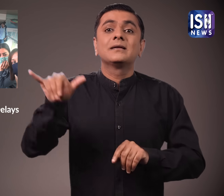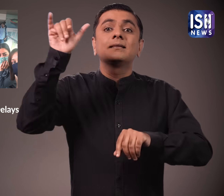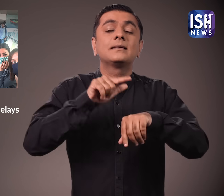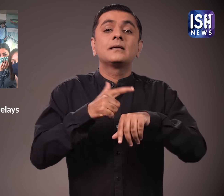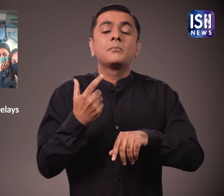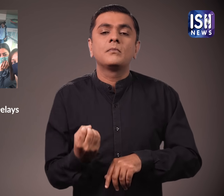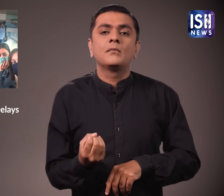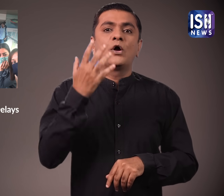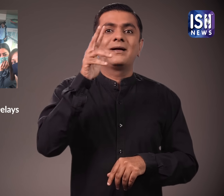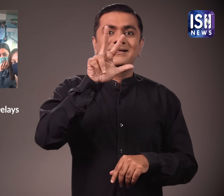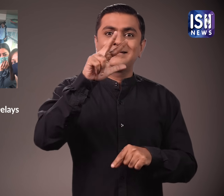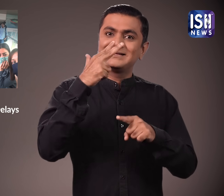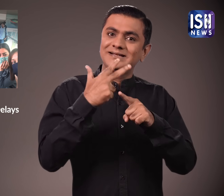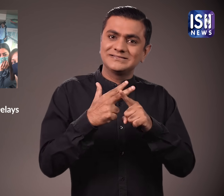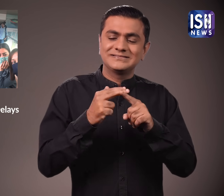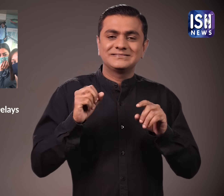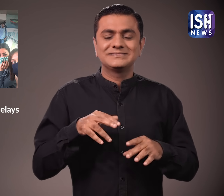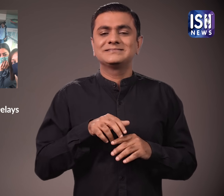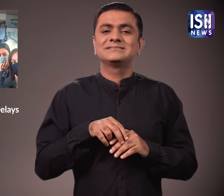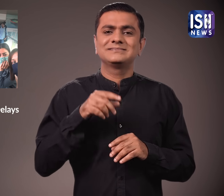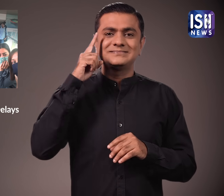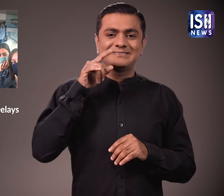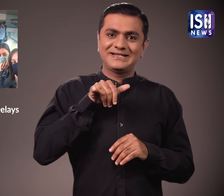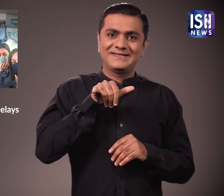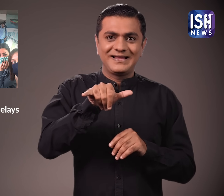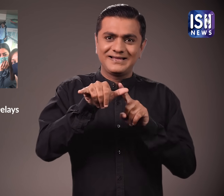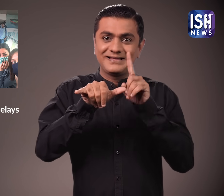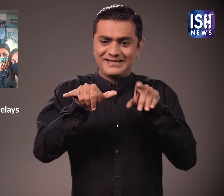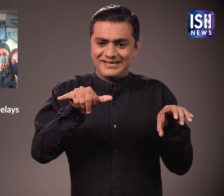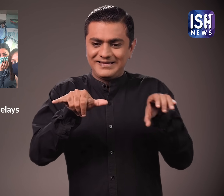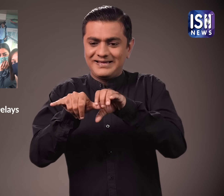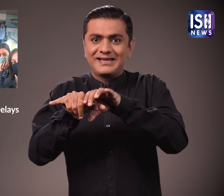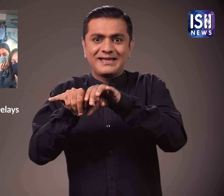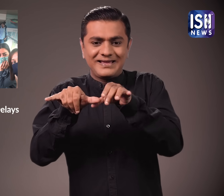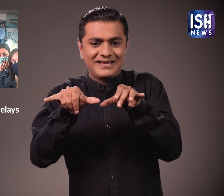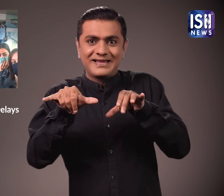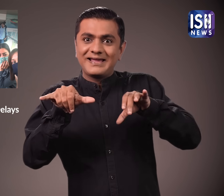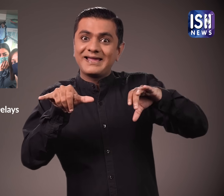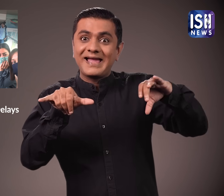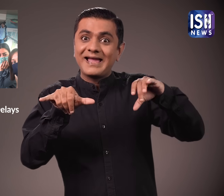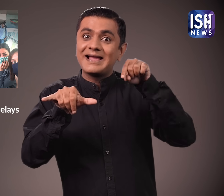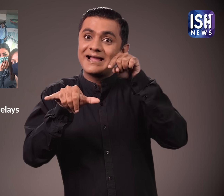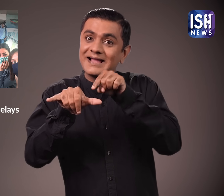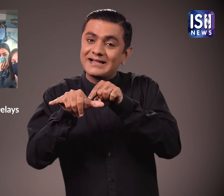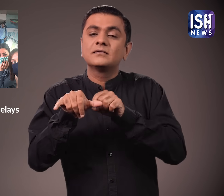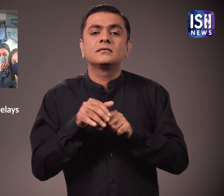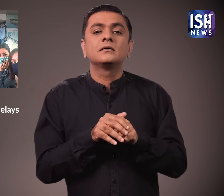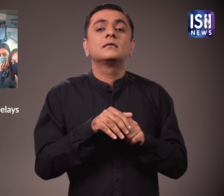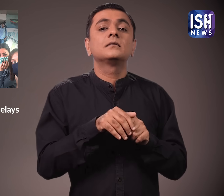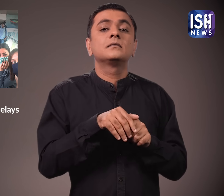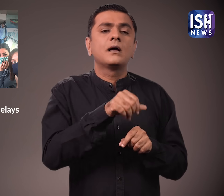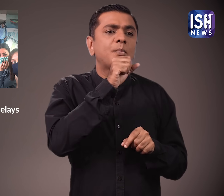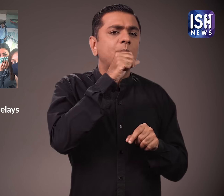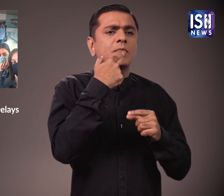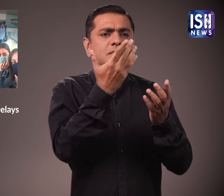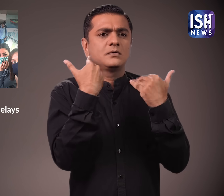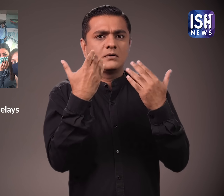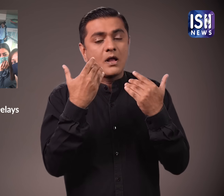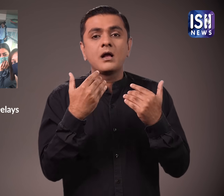The flight was a scheduled to fly at 8.30 am and the announcement for boarding was made.